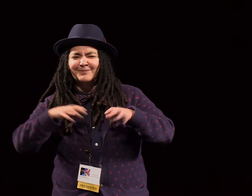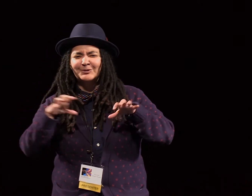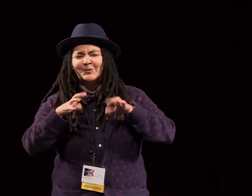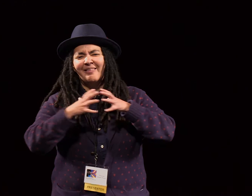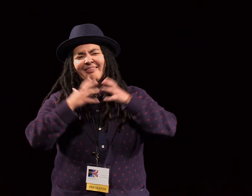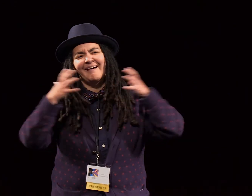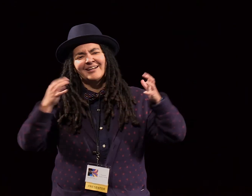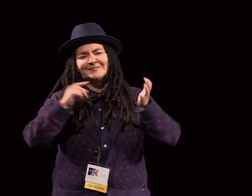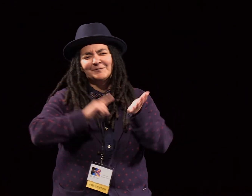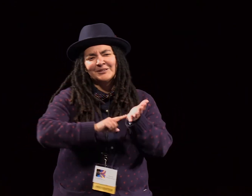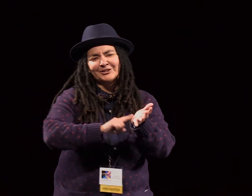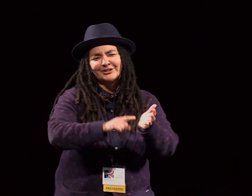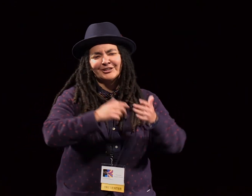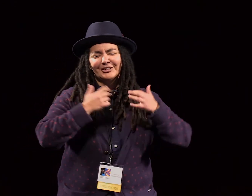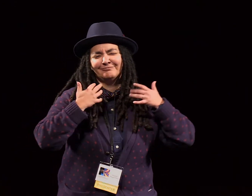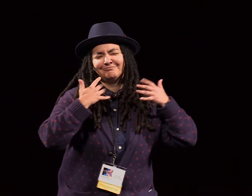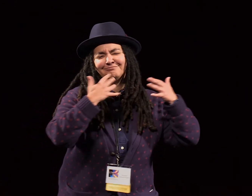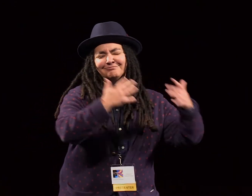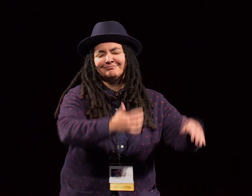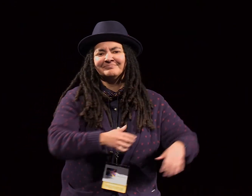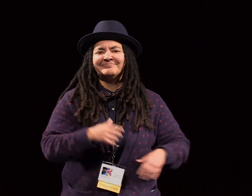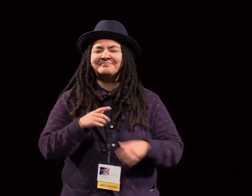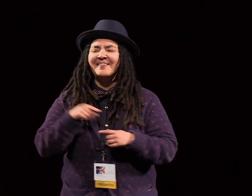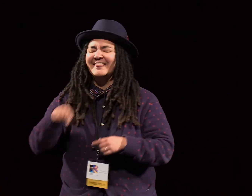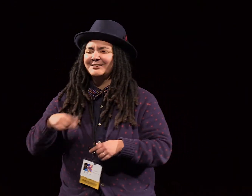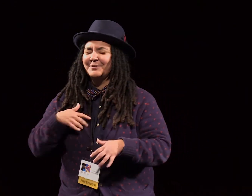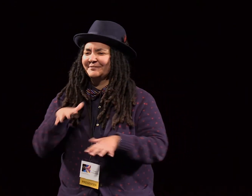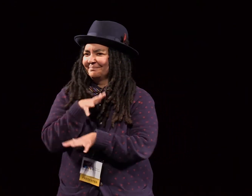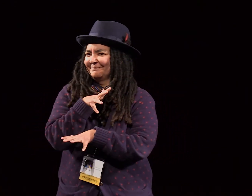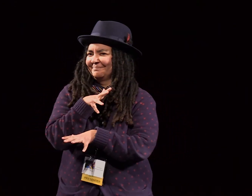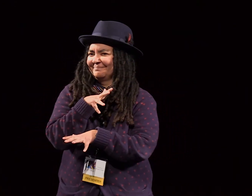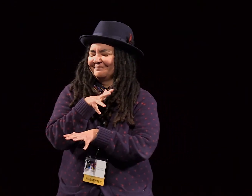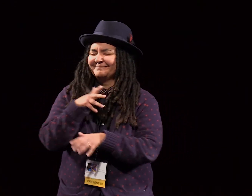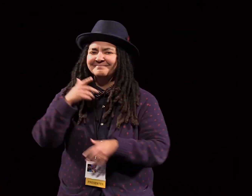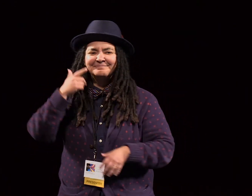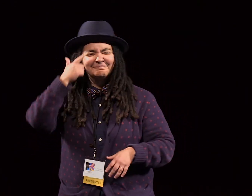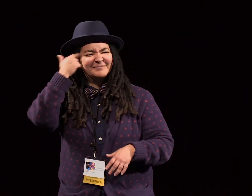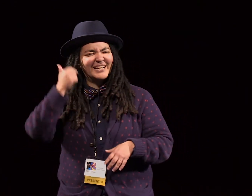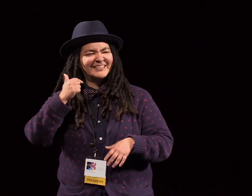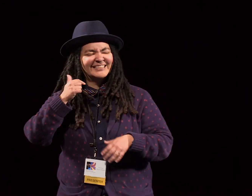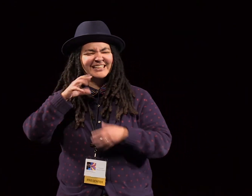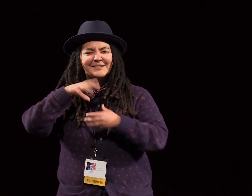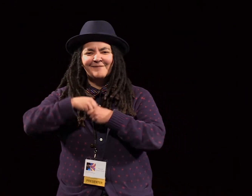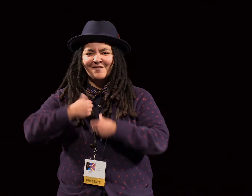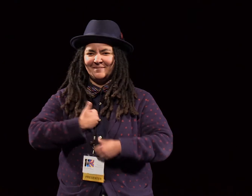It's really funny because I've done a lot of research in my life, but this one, I was a bit apprehensive about,